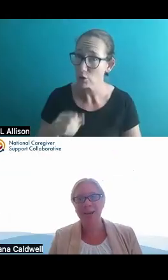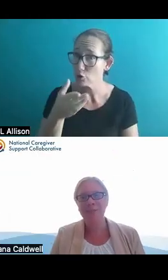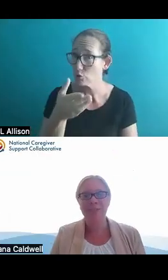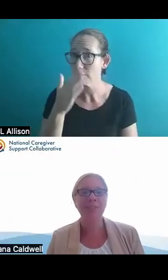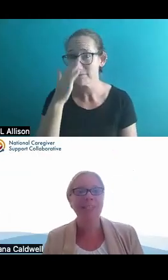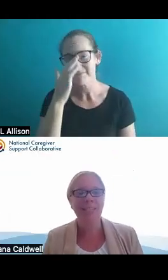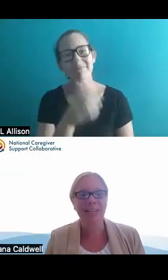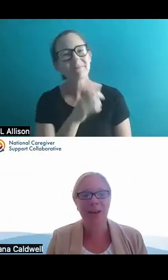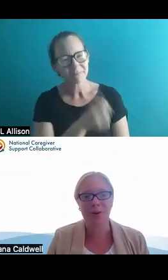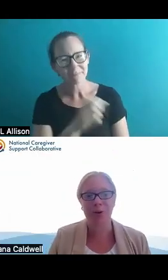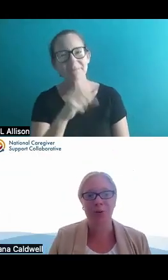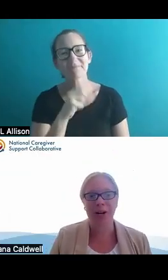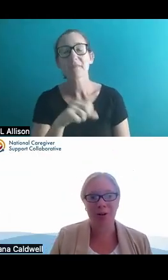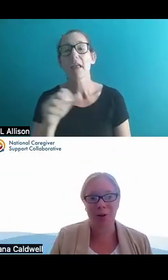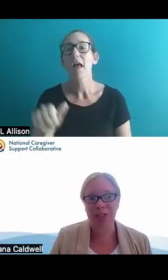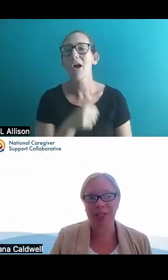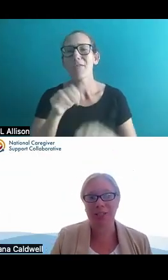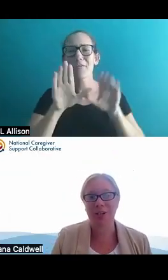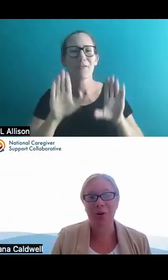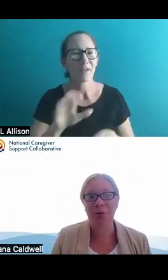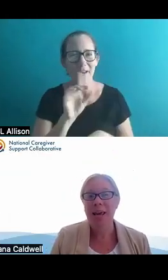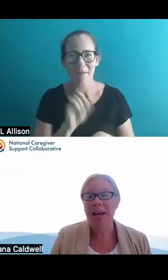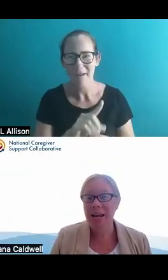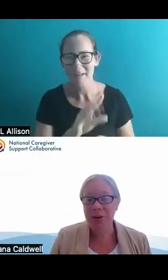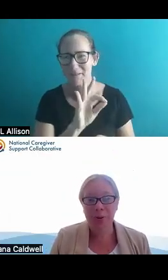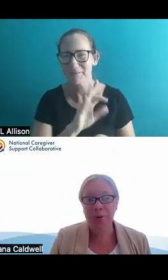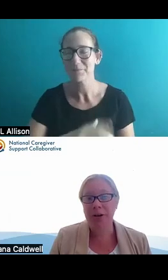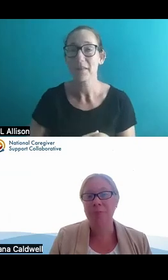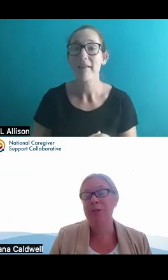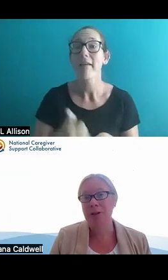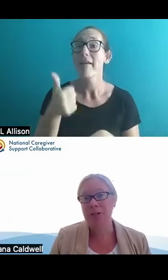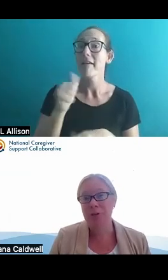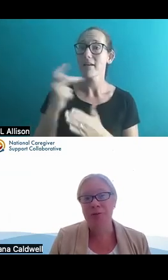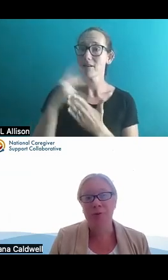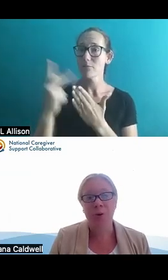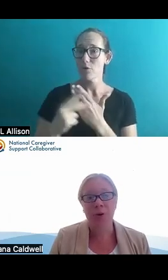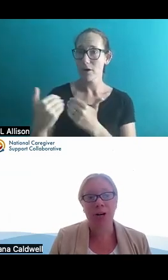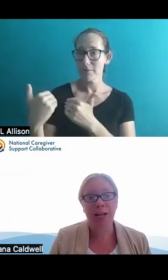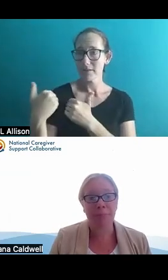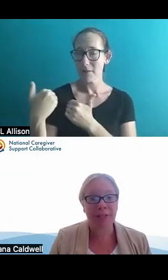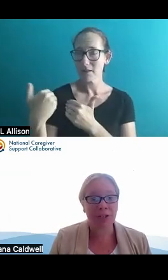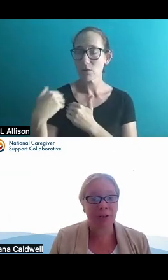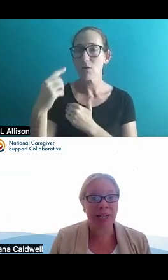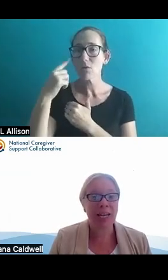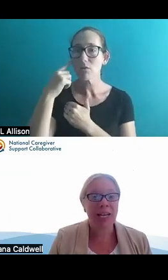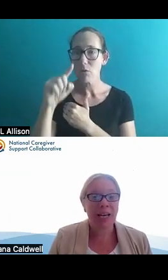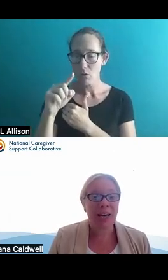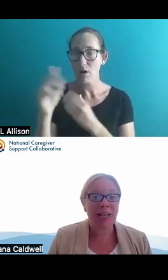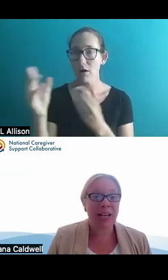absolutely. This is another great question. So any program responsible for administering an